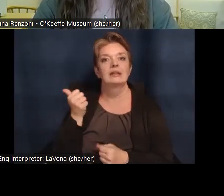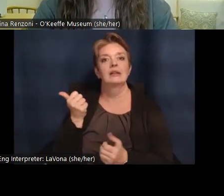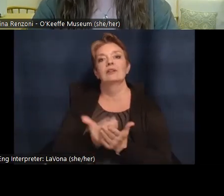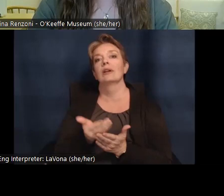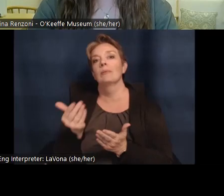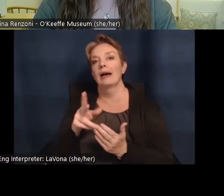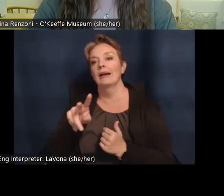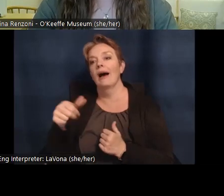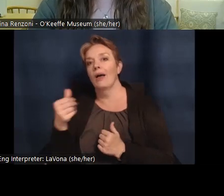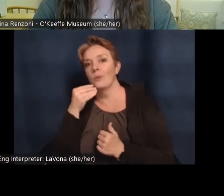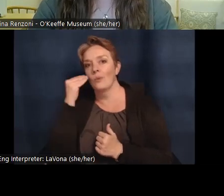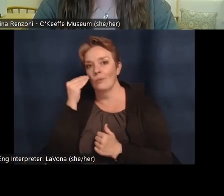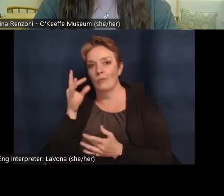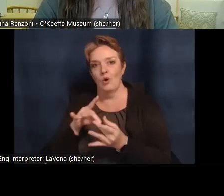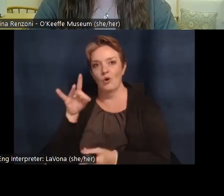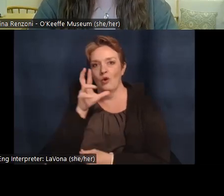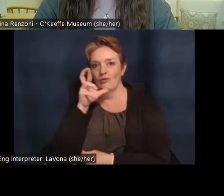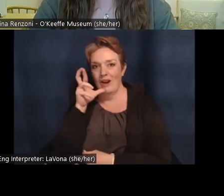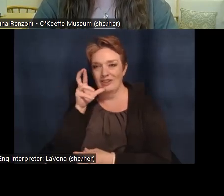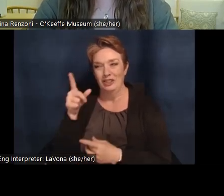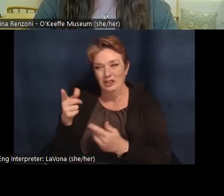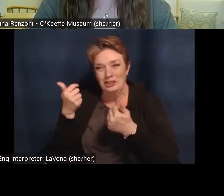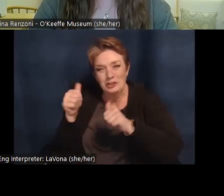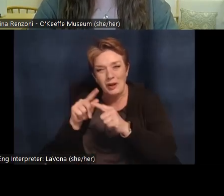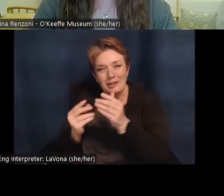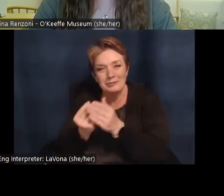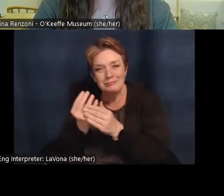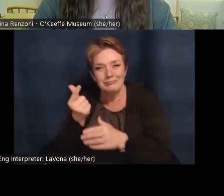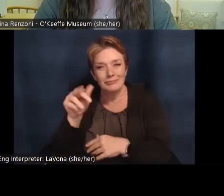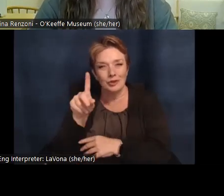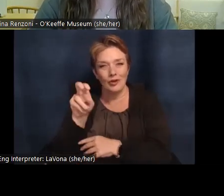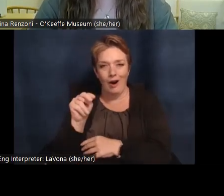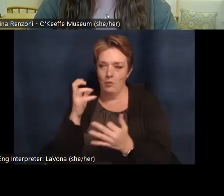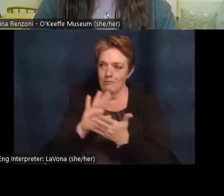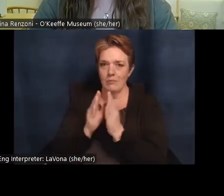And she tries to garden there so she can grow her own food and become more self-sufficient.